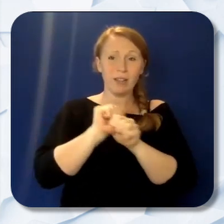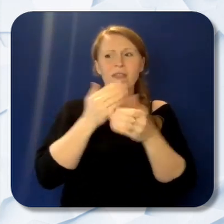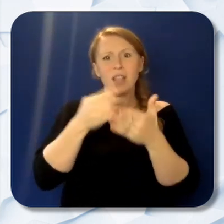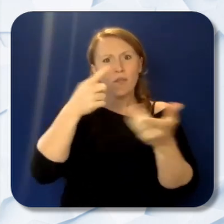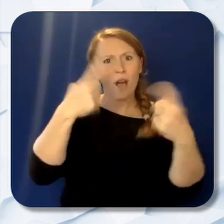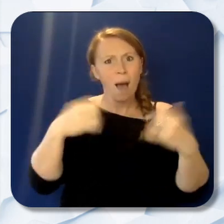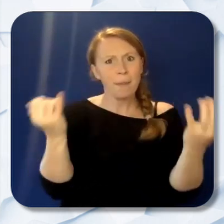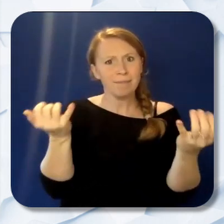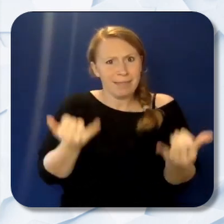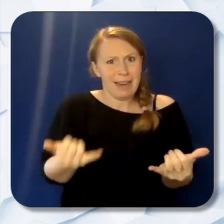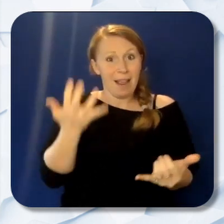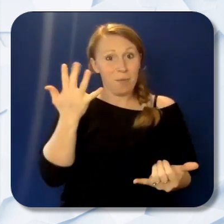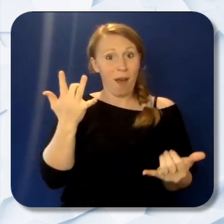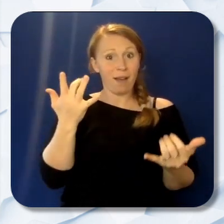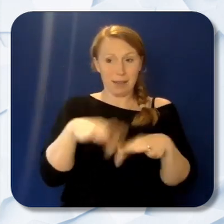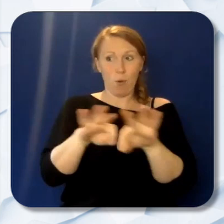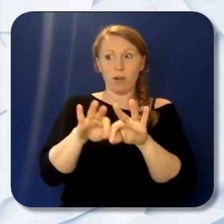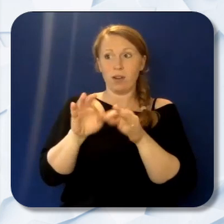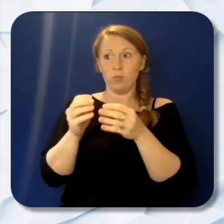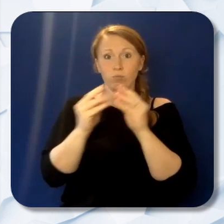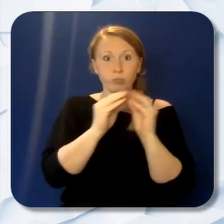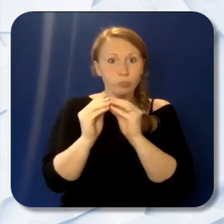role that California schools can play in saving lives.